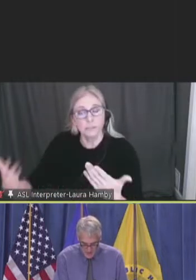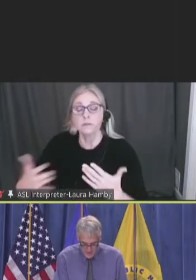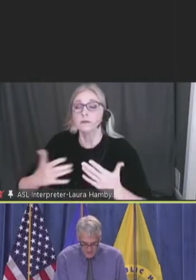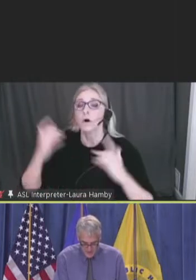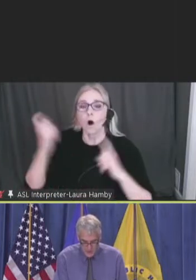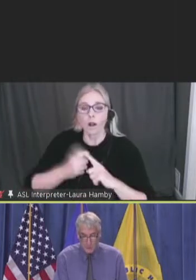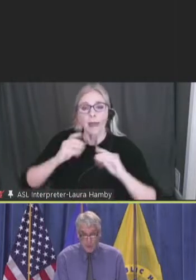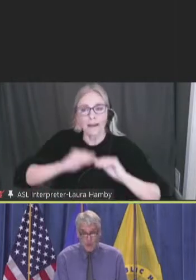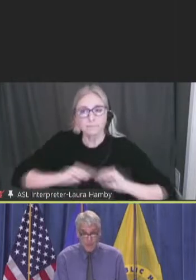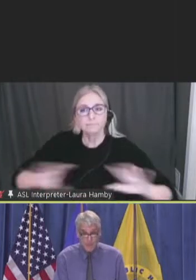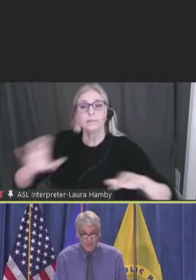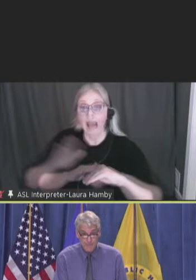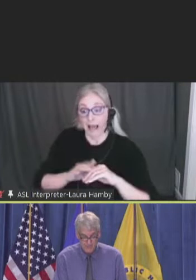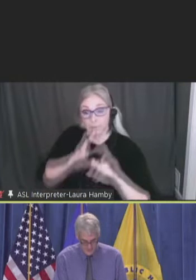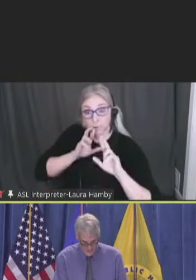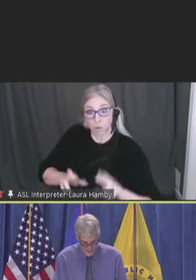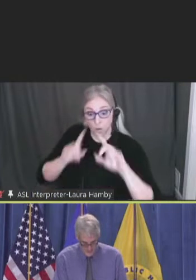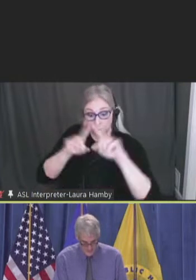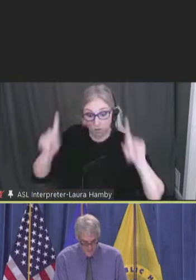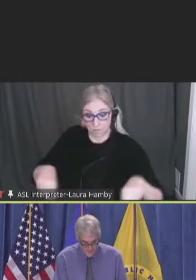on the VAERS reporting form.